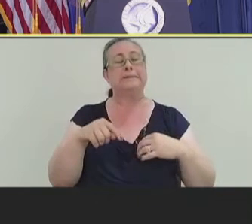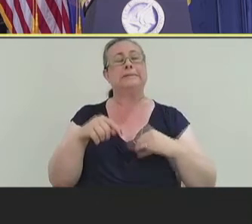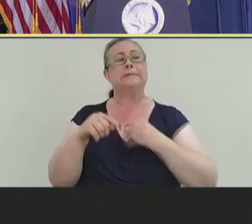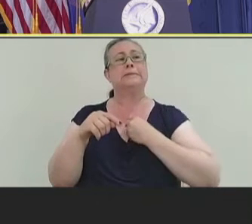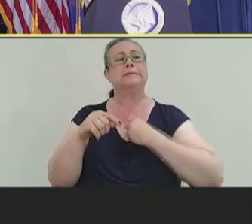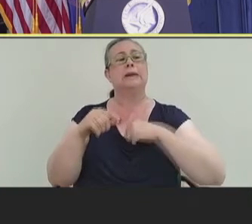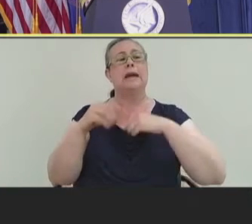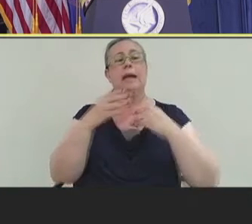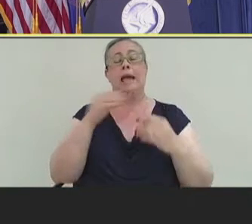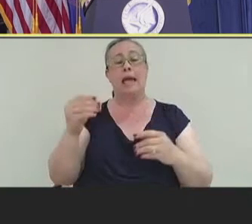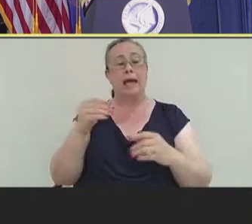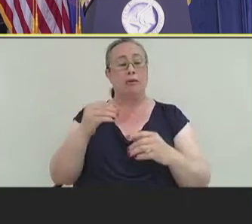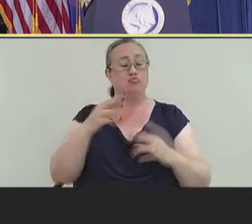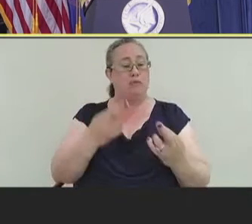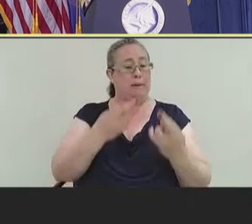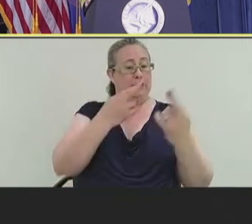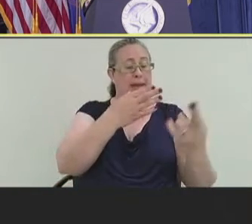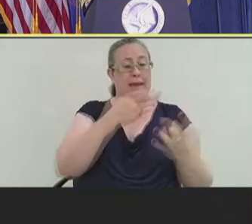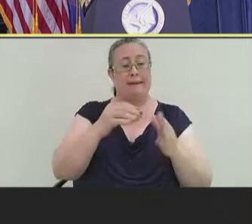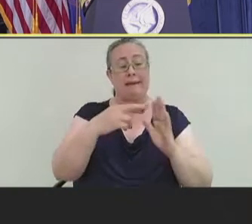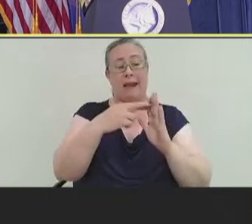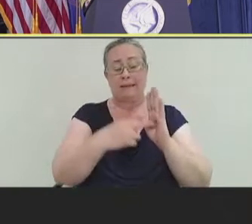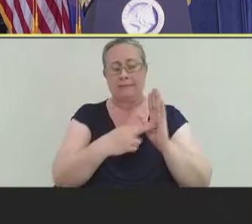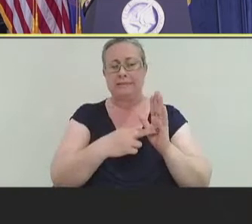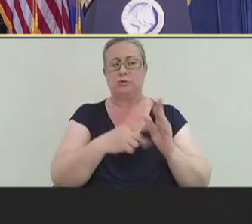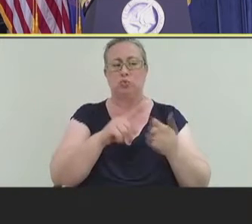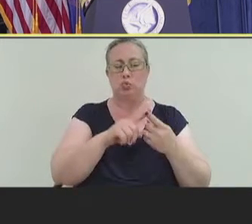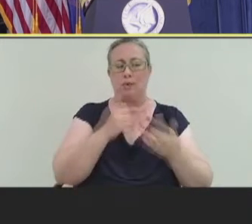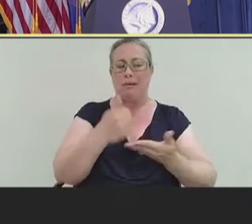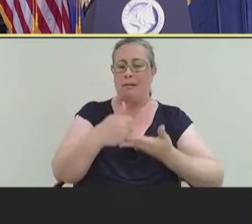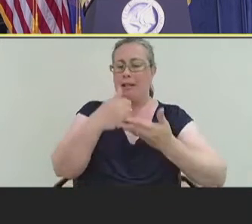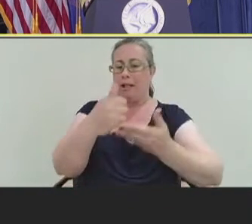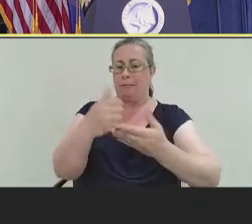and guidance [unintelligible] and help you secure additional expertise as needed